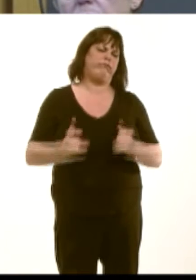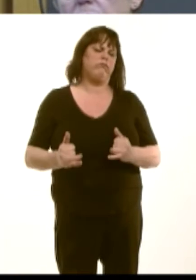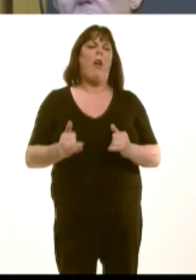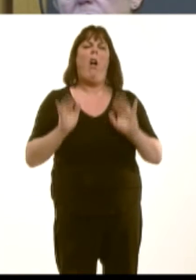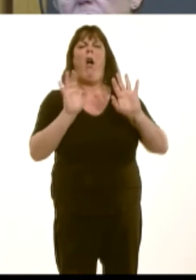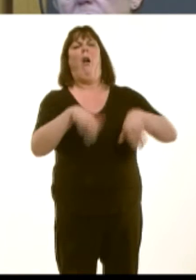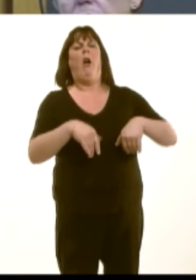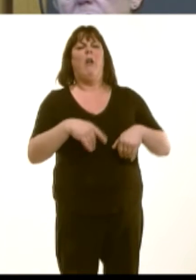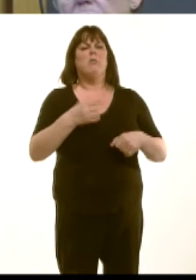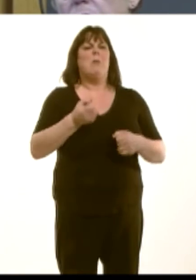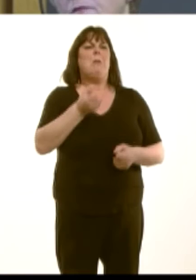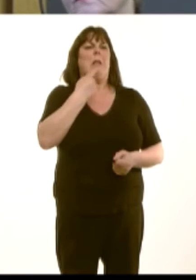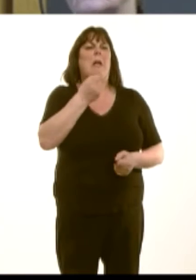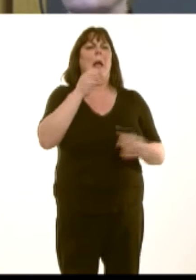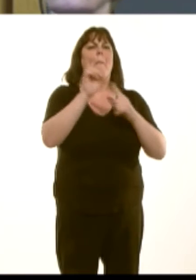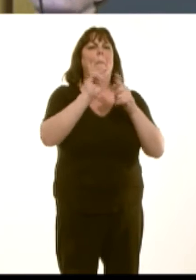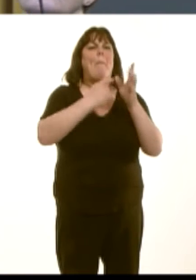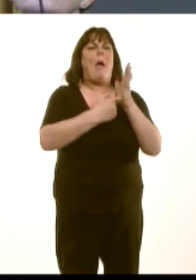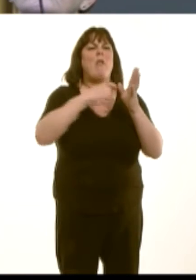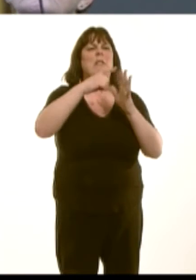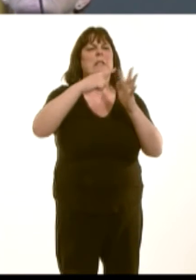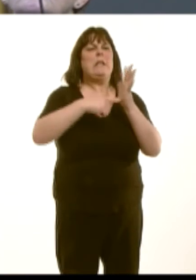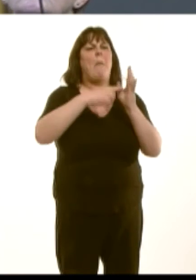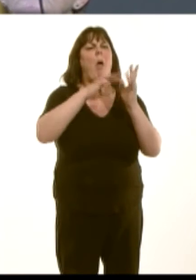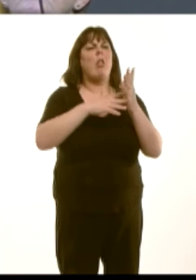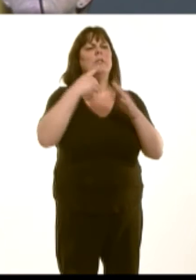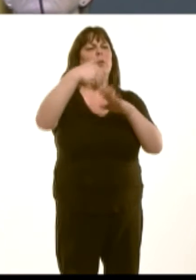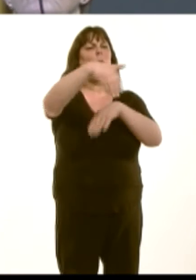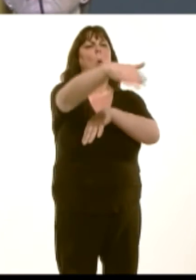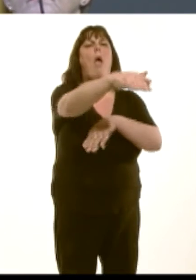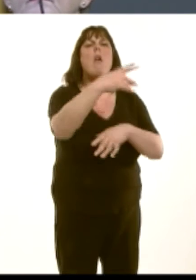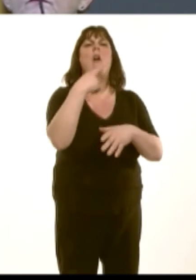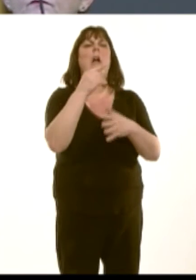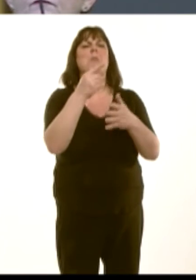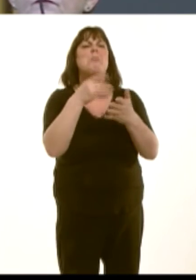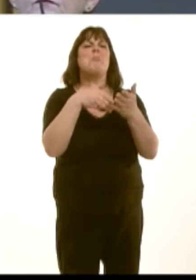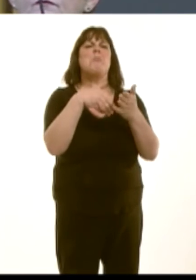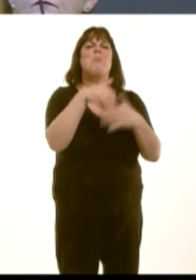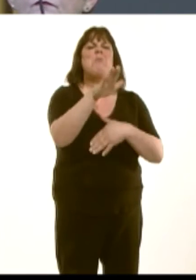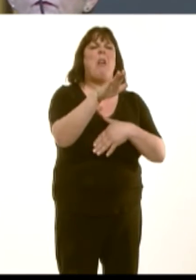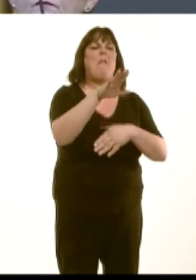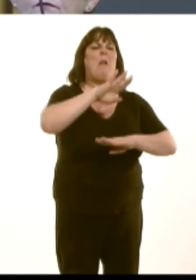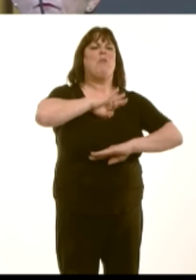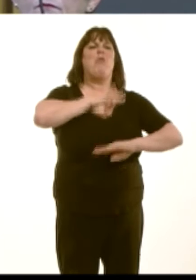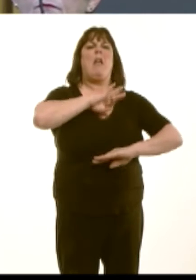was prescribed paracetamol, referred for an x-ray, and told that such pain happens at a certain age.